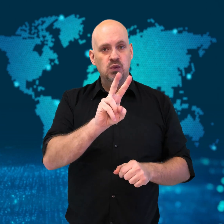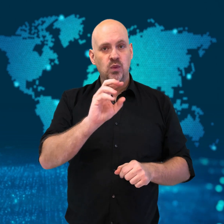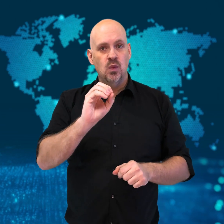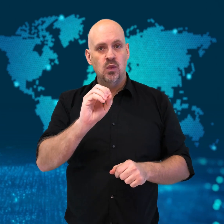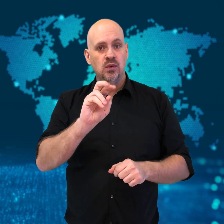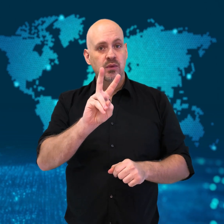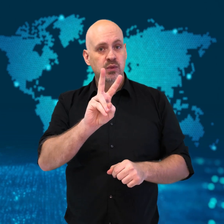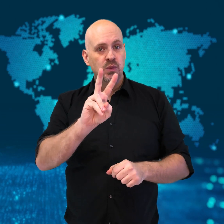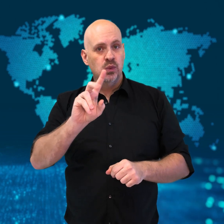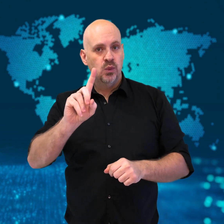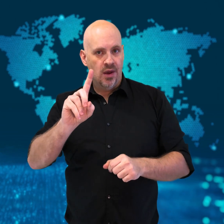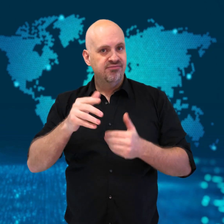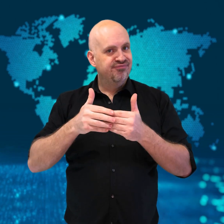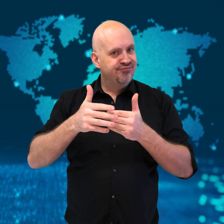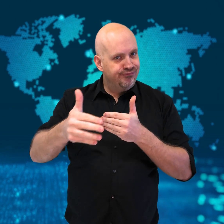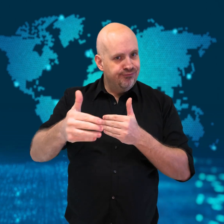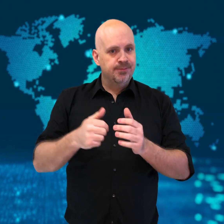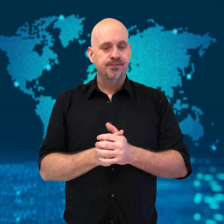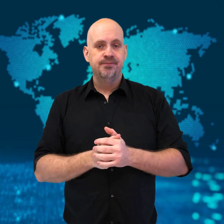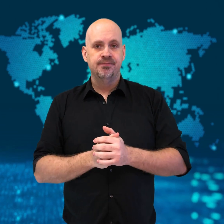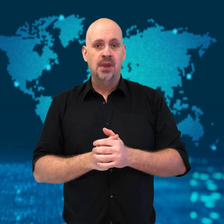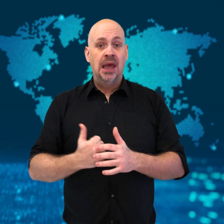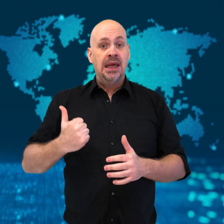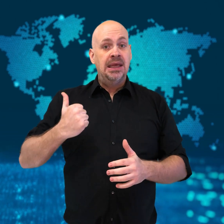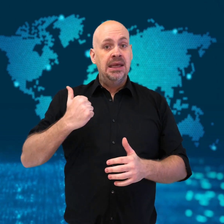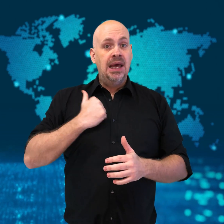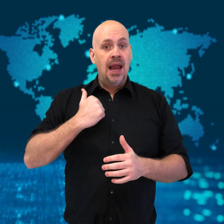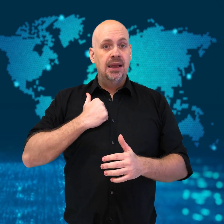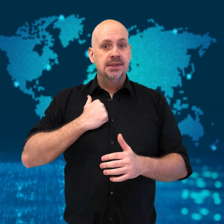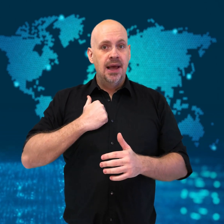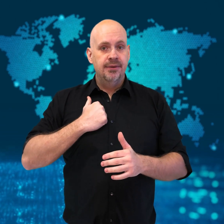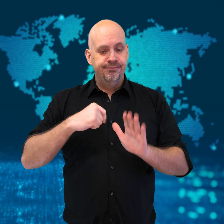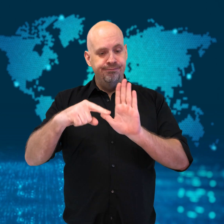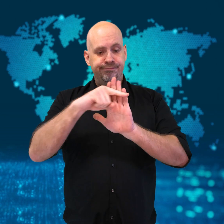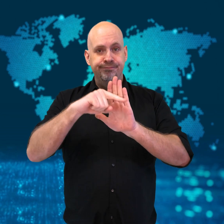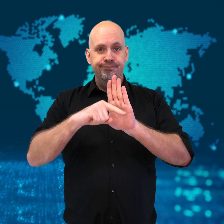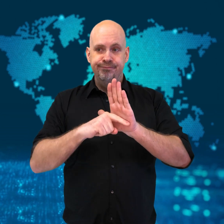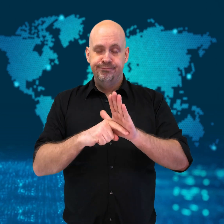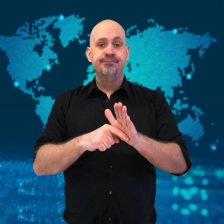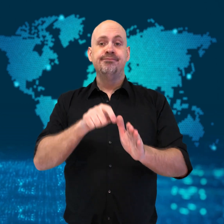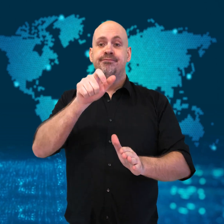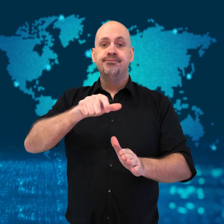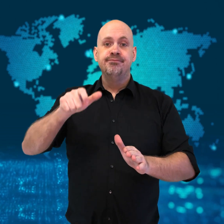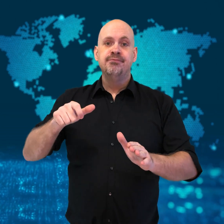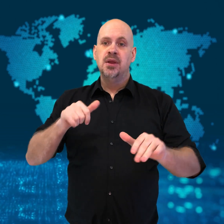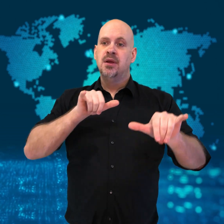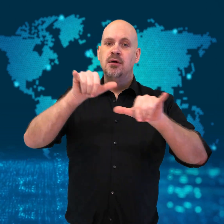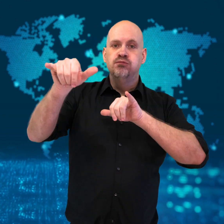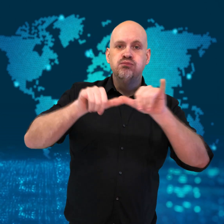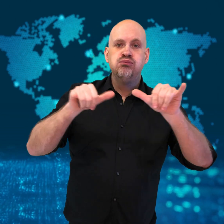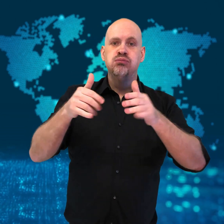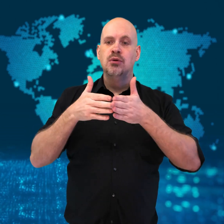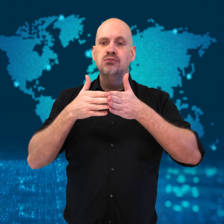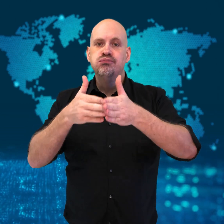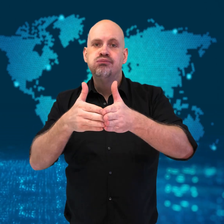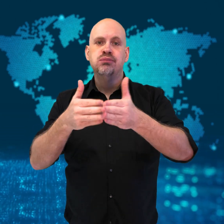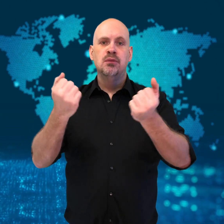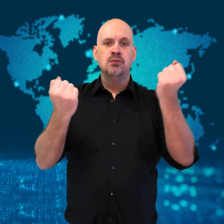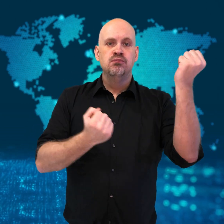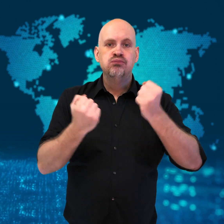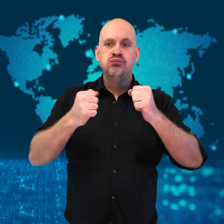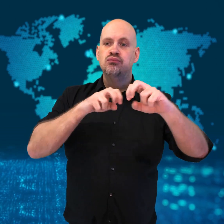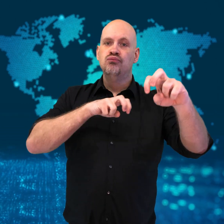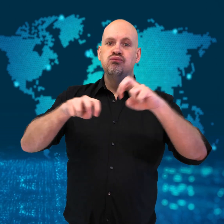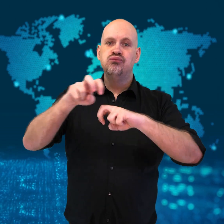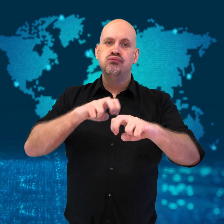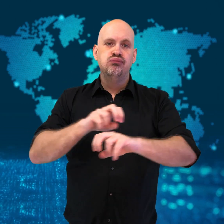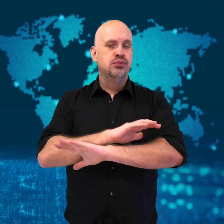Canada has restricted non-essential travel in and out of the country